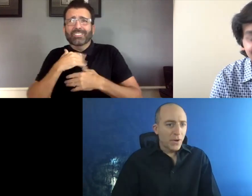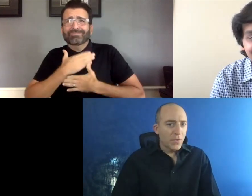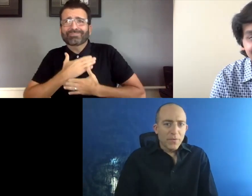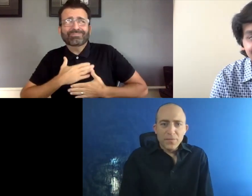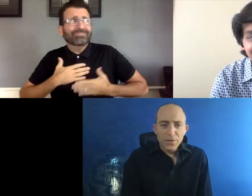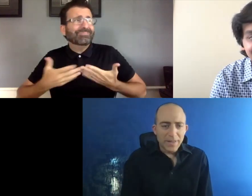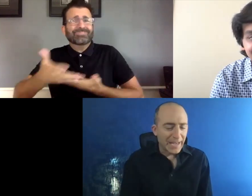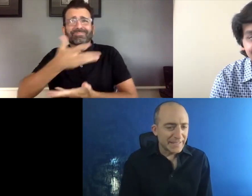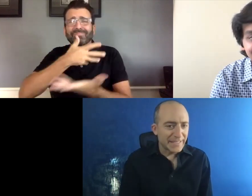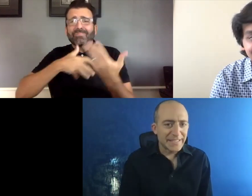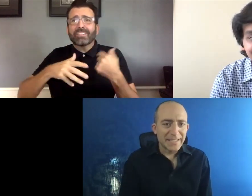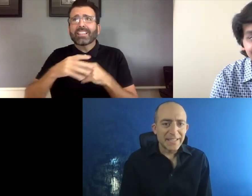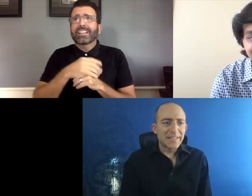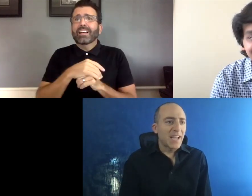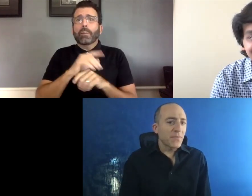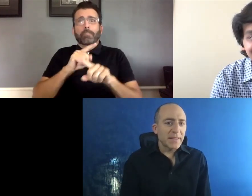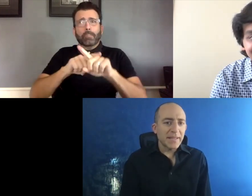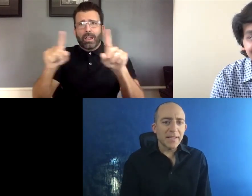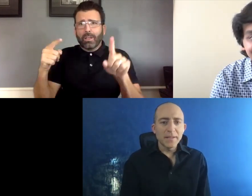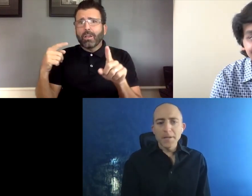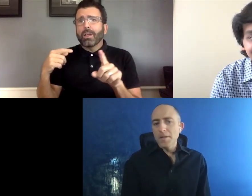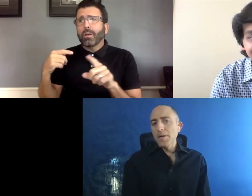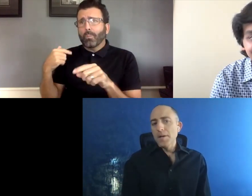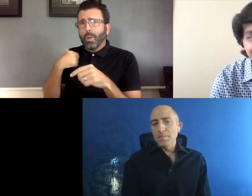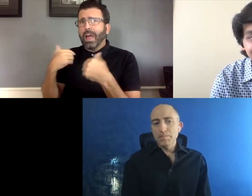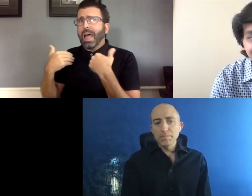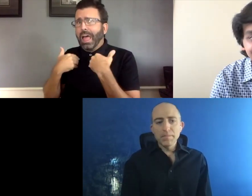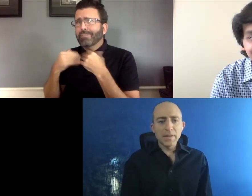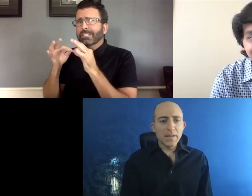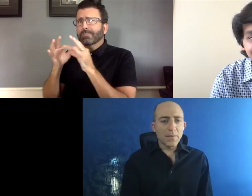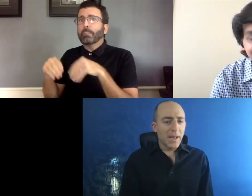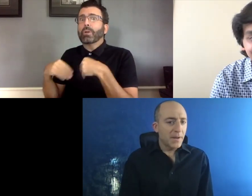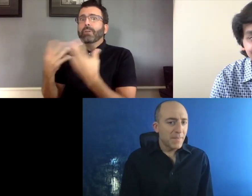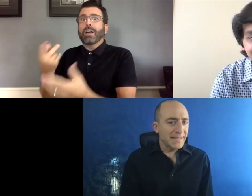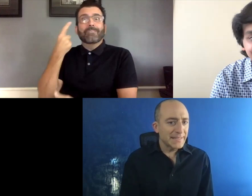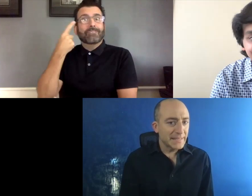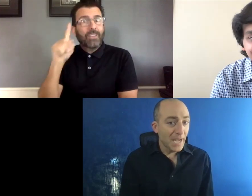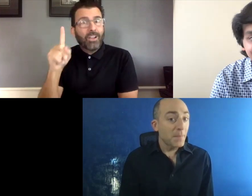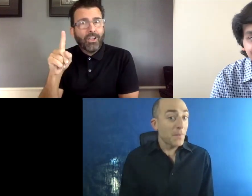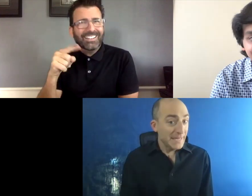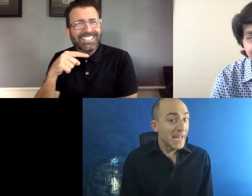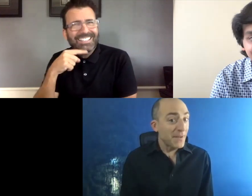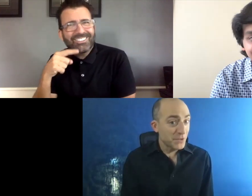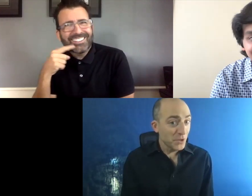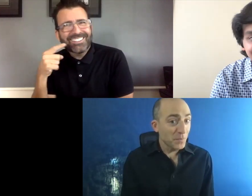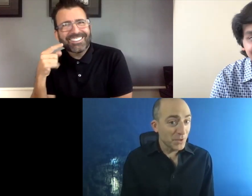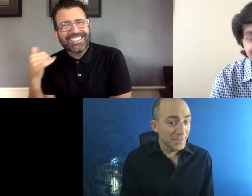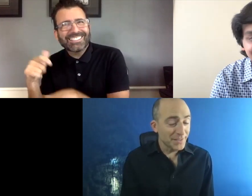you have full access to everything and we had an amazing time. Now we did have interpreters;